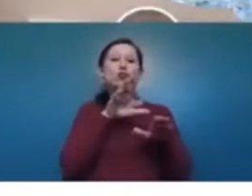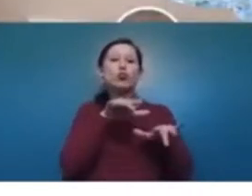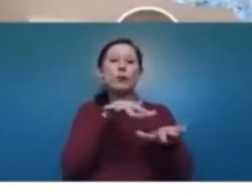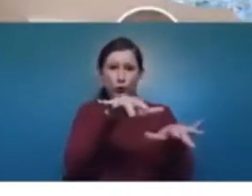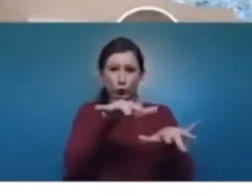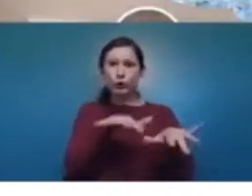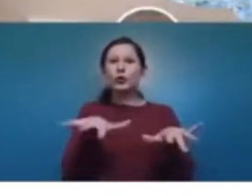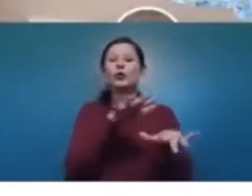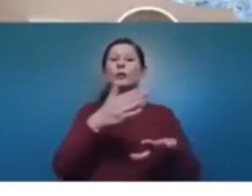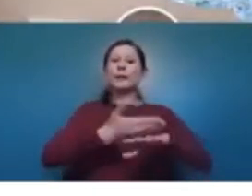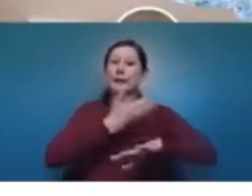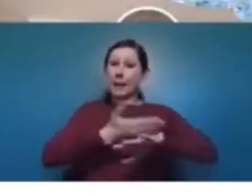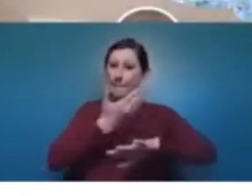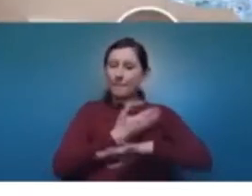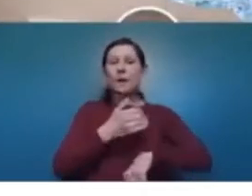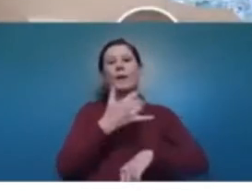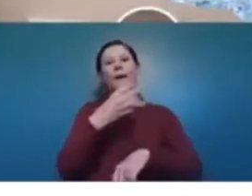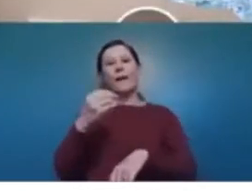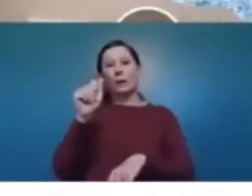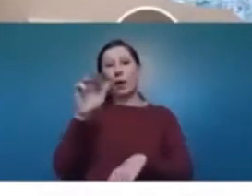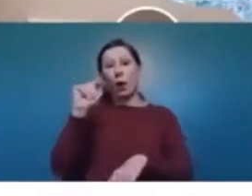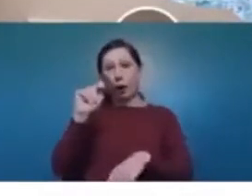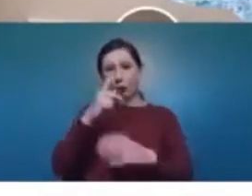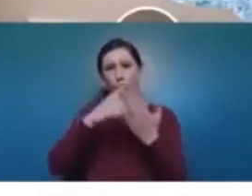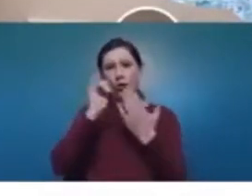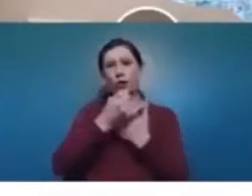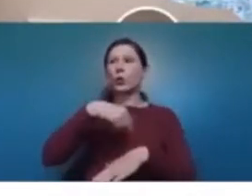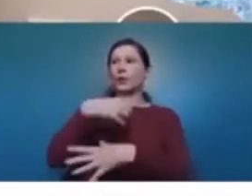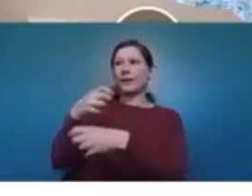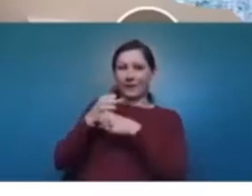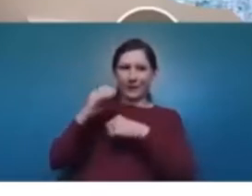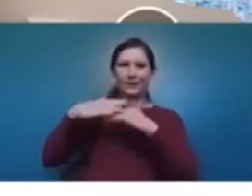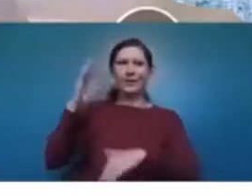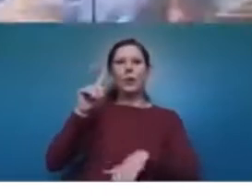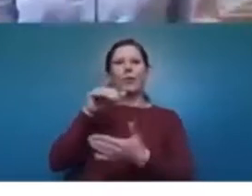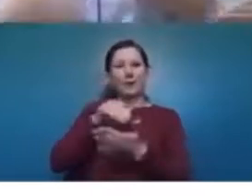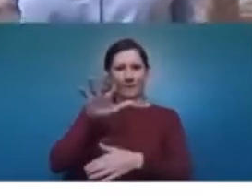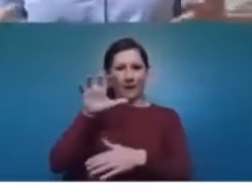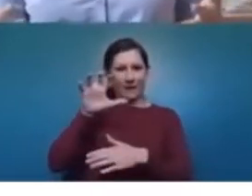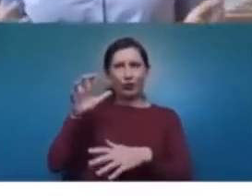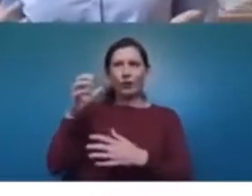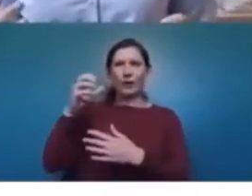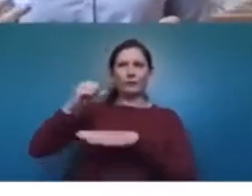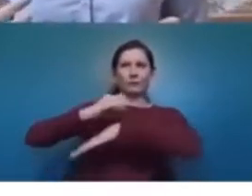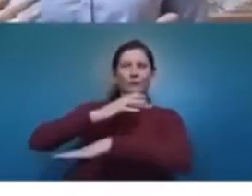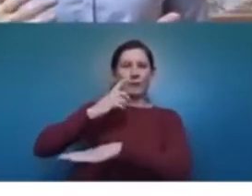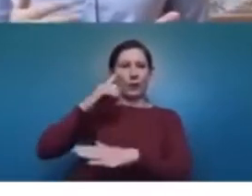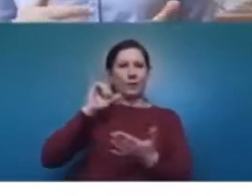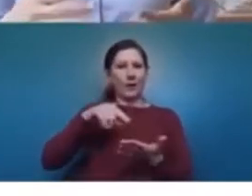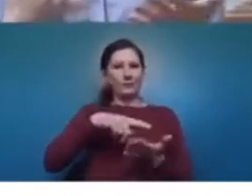shark art project, which we received over fourteen hundred submissions for. We were able to start building that community